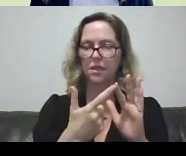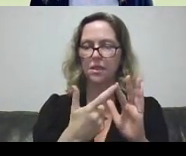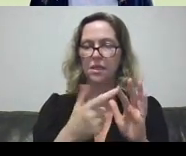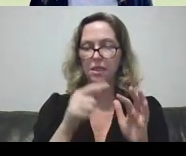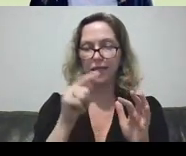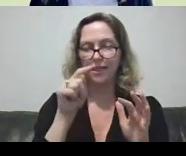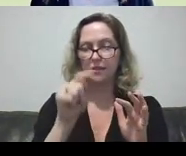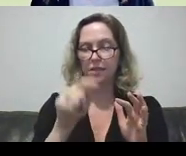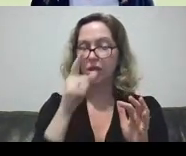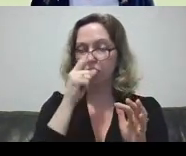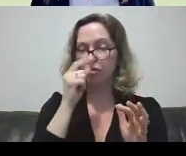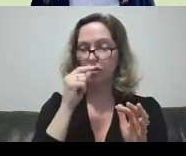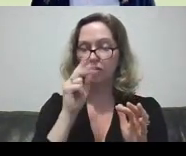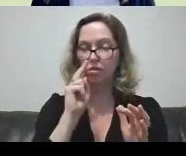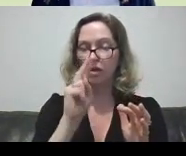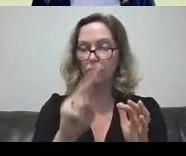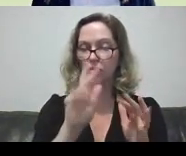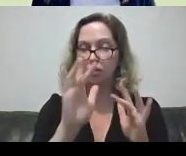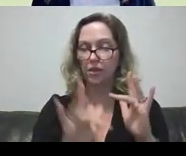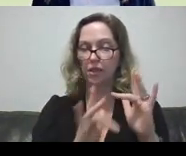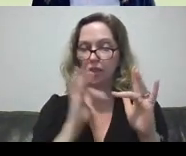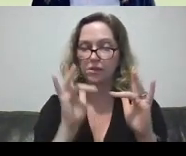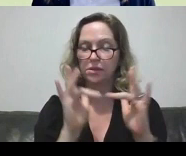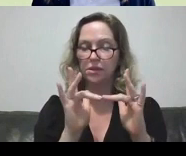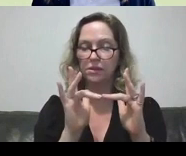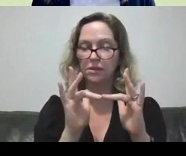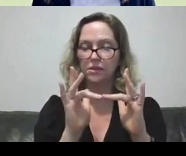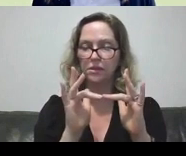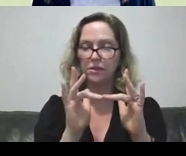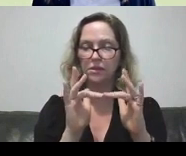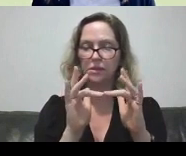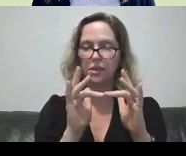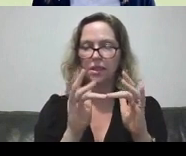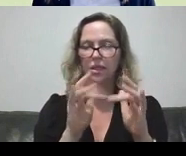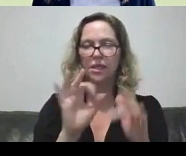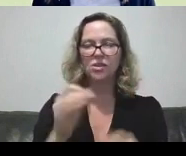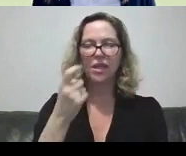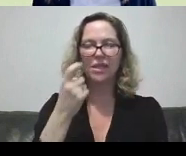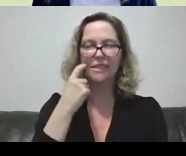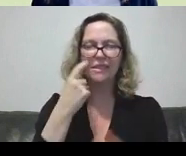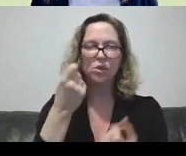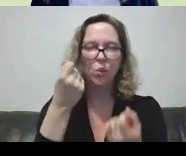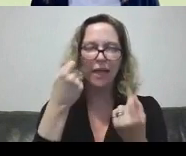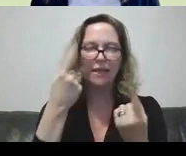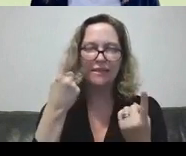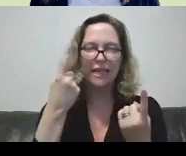accessible online it's not an easy document to interpret so if you know